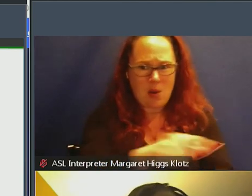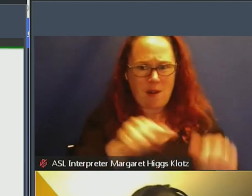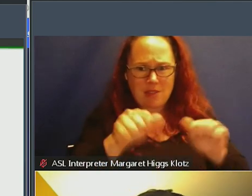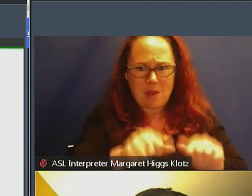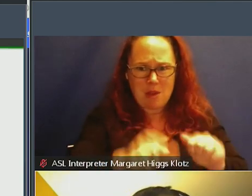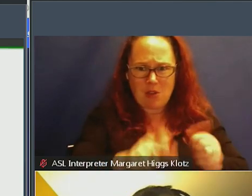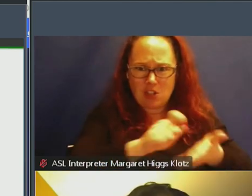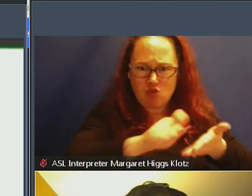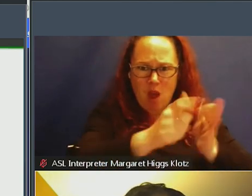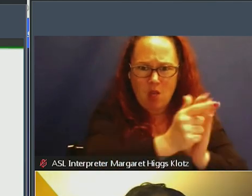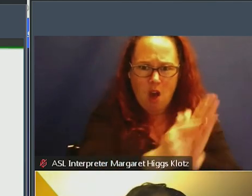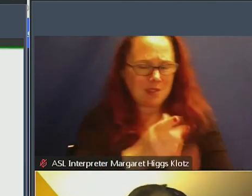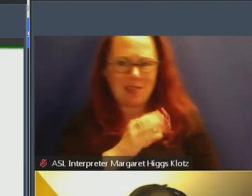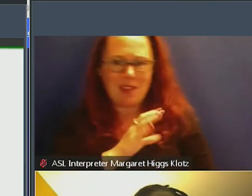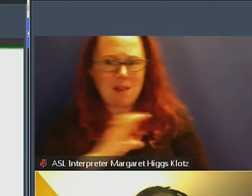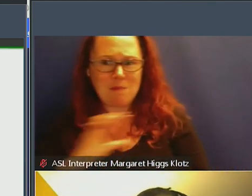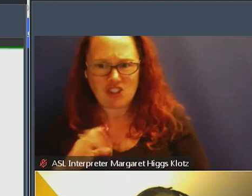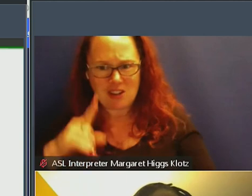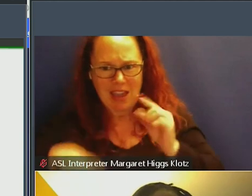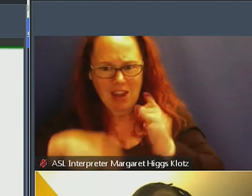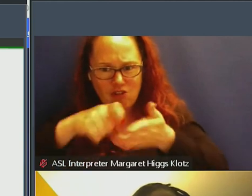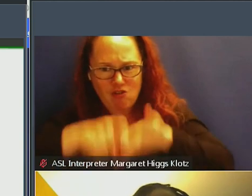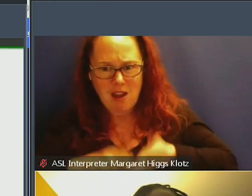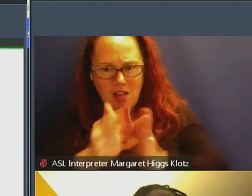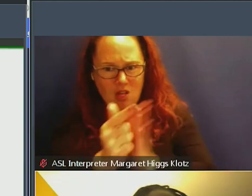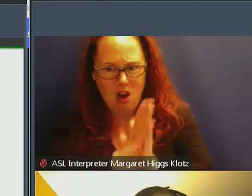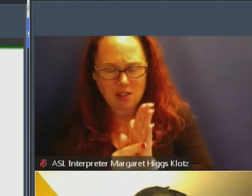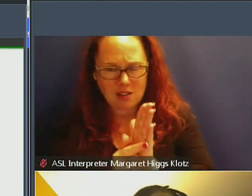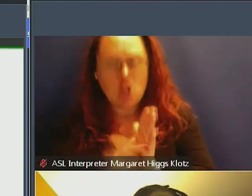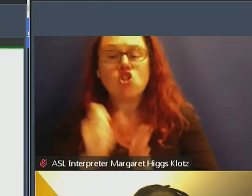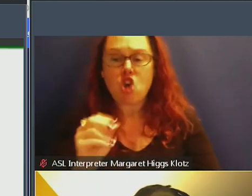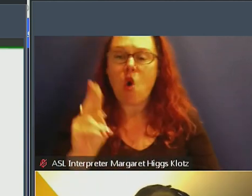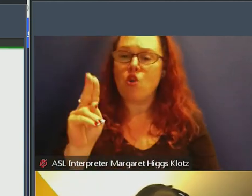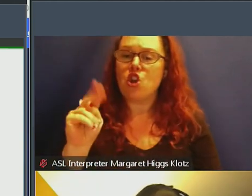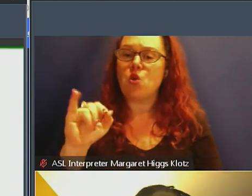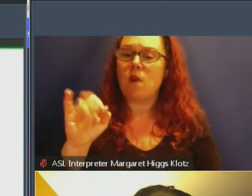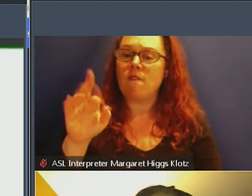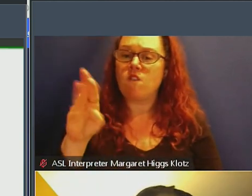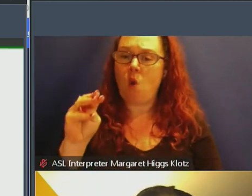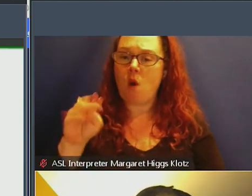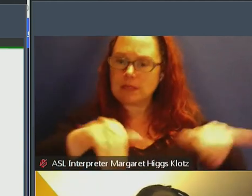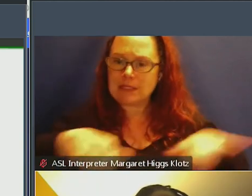The commission doesn't write laws. Unicorn standards are just a blueprint for how the staff